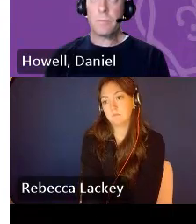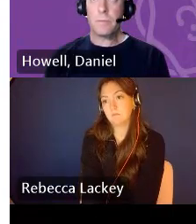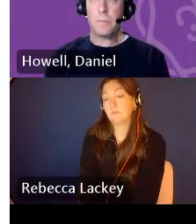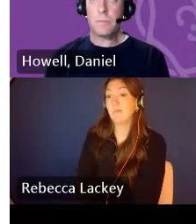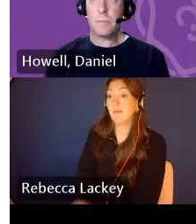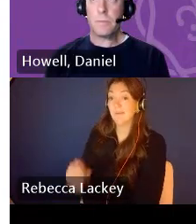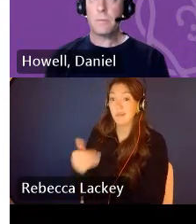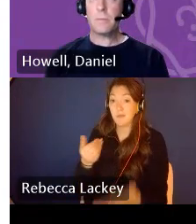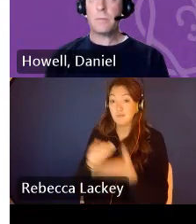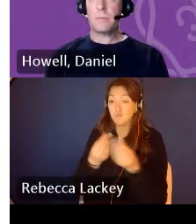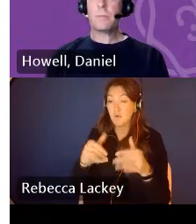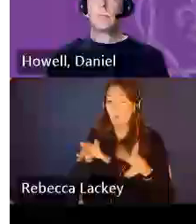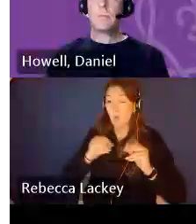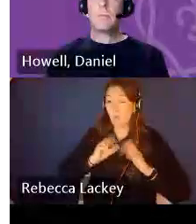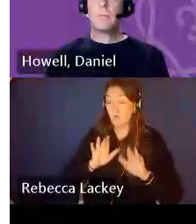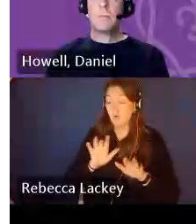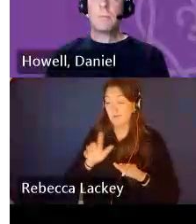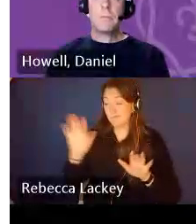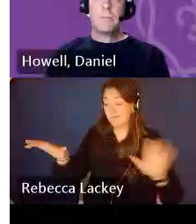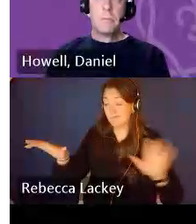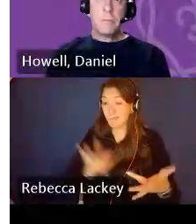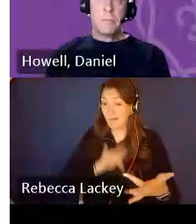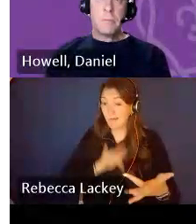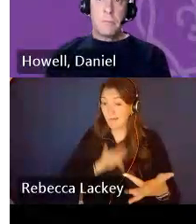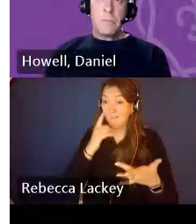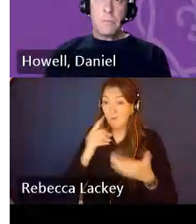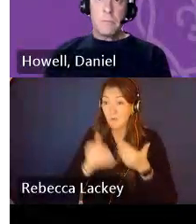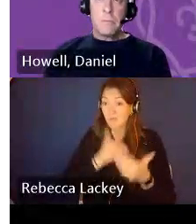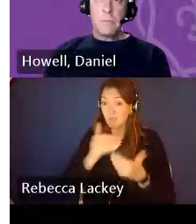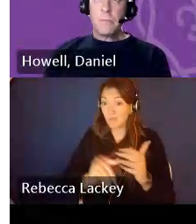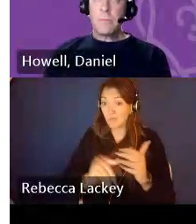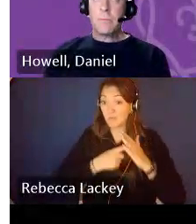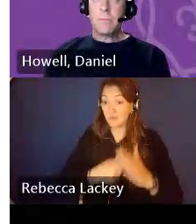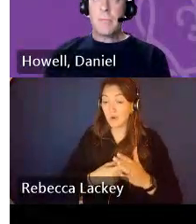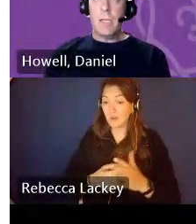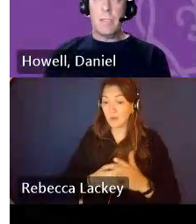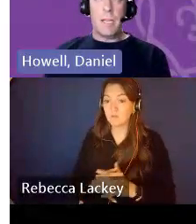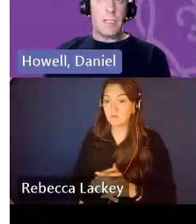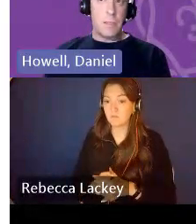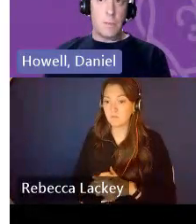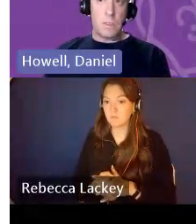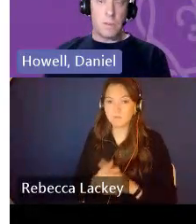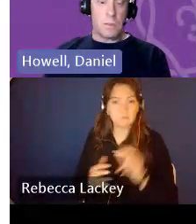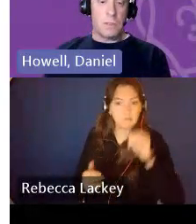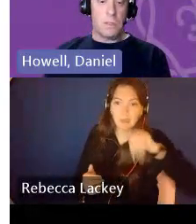property owners been contacted yet to get the process started? Not yet. We're still early